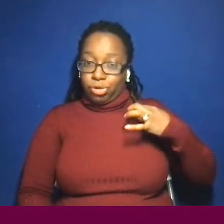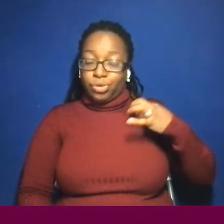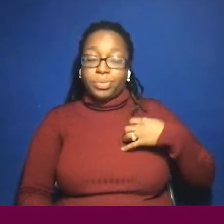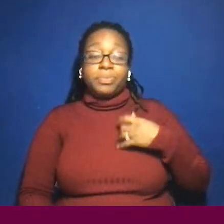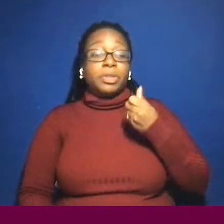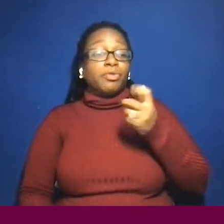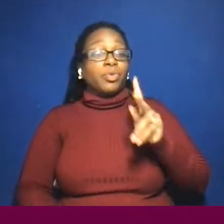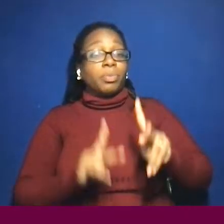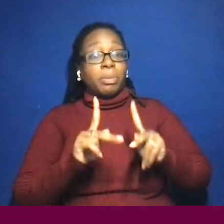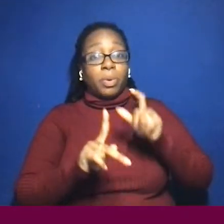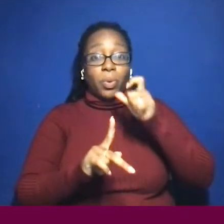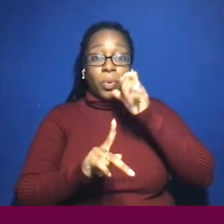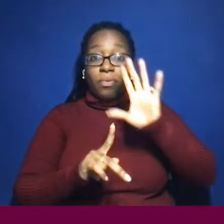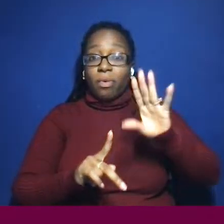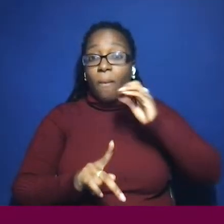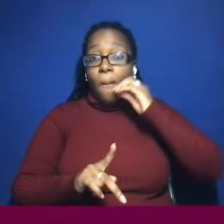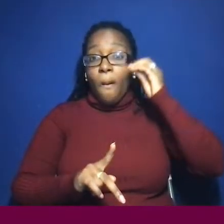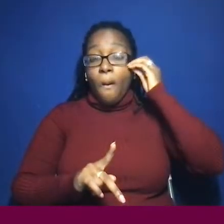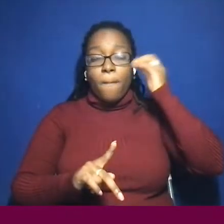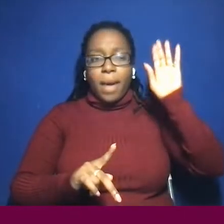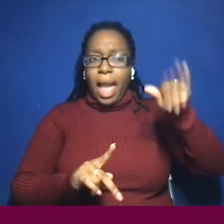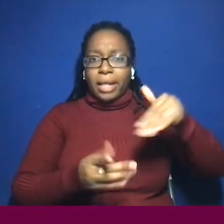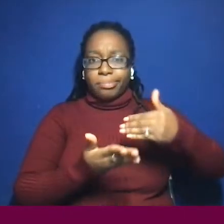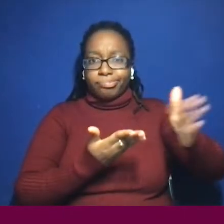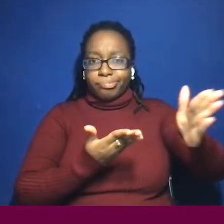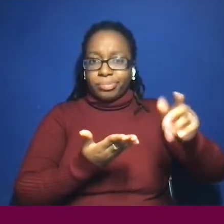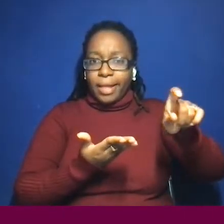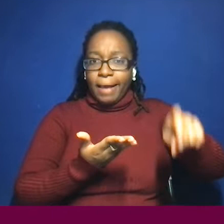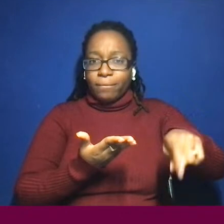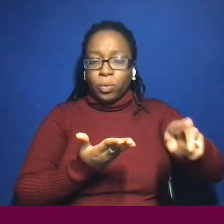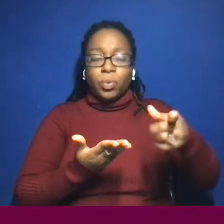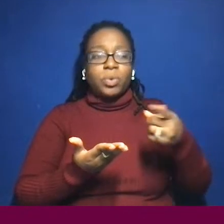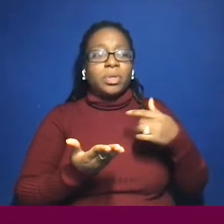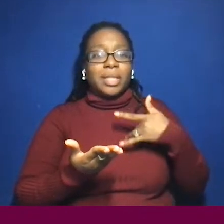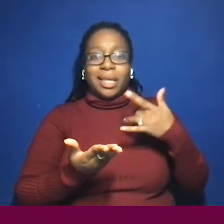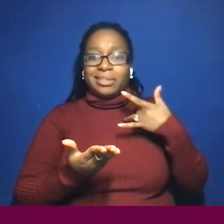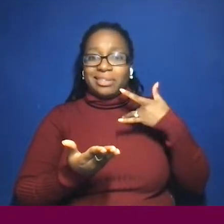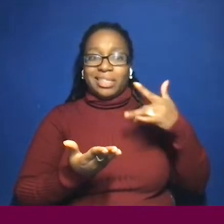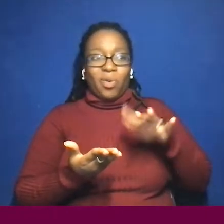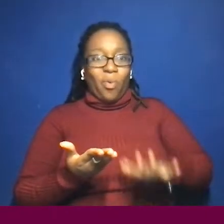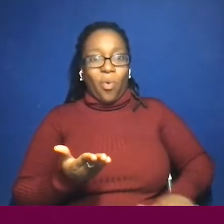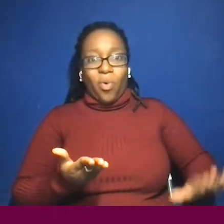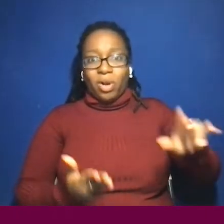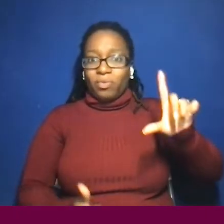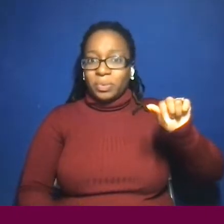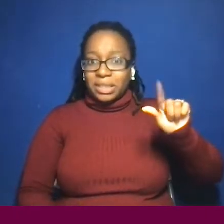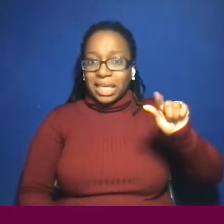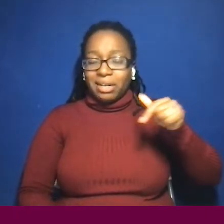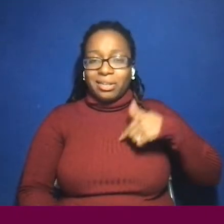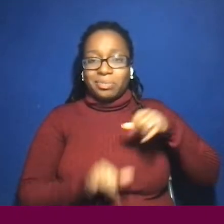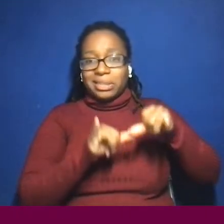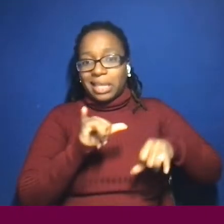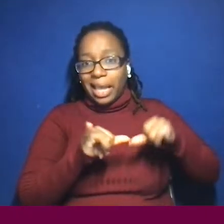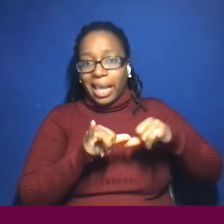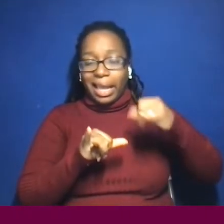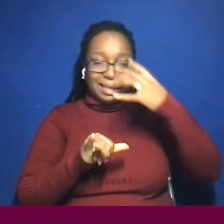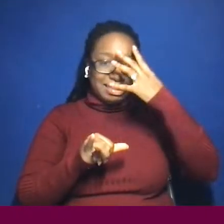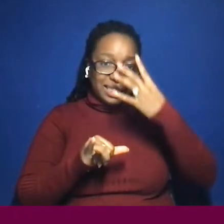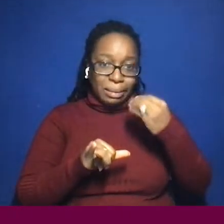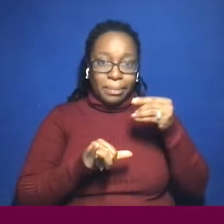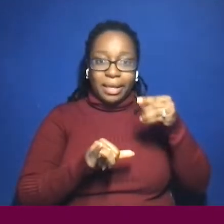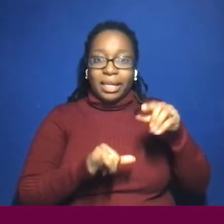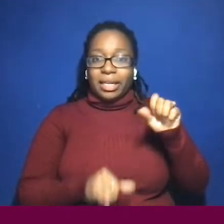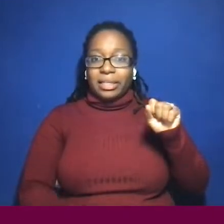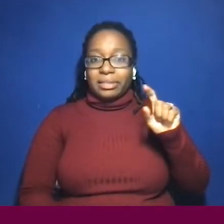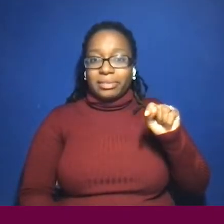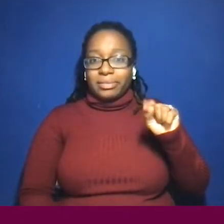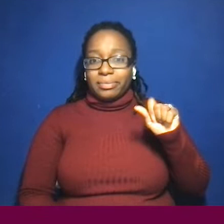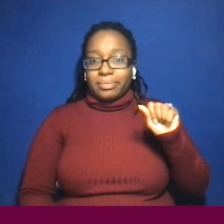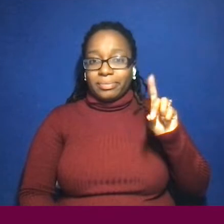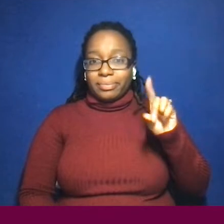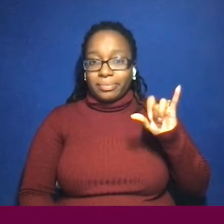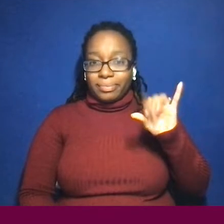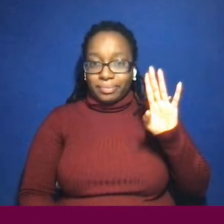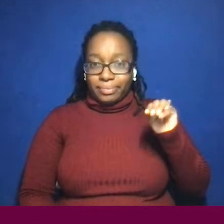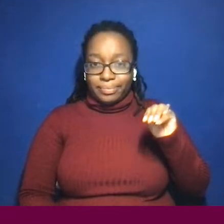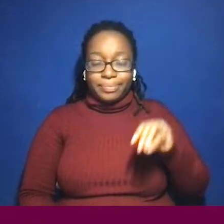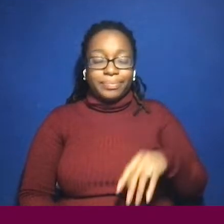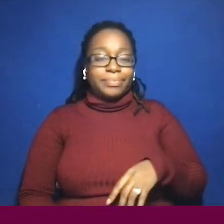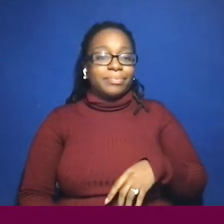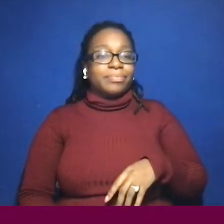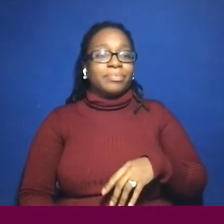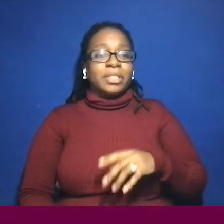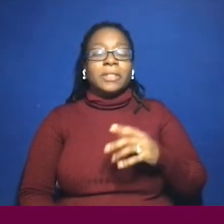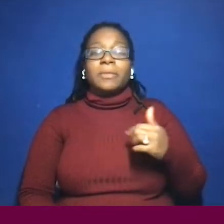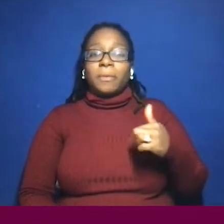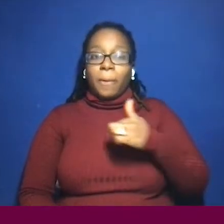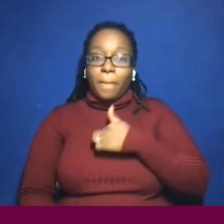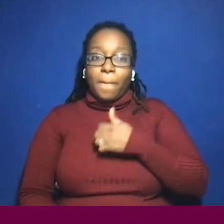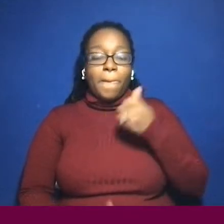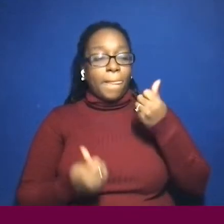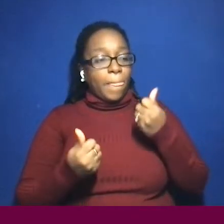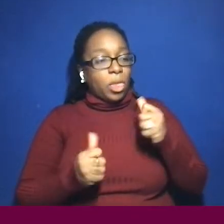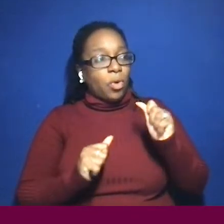they were in these huge often stadiums all over Louisiana, and we were documenting the